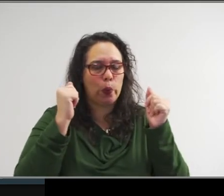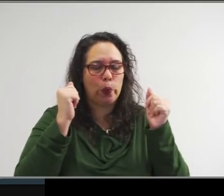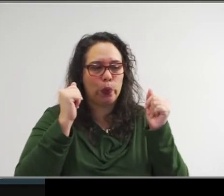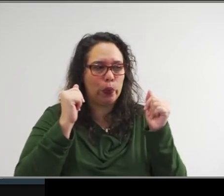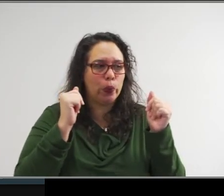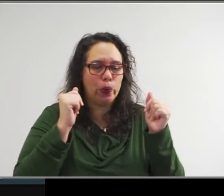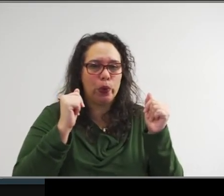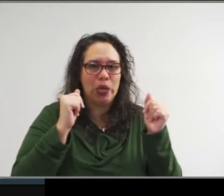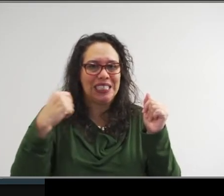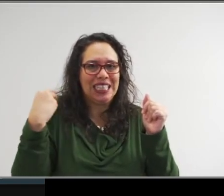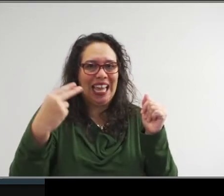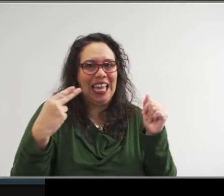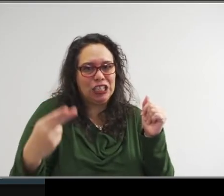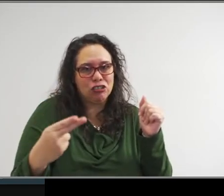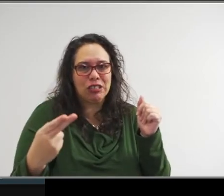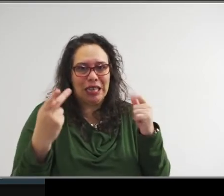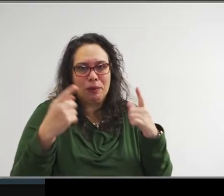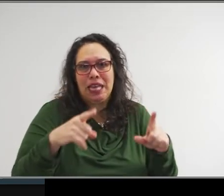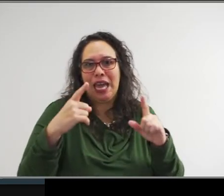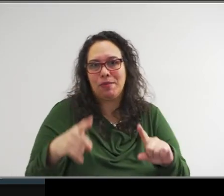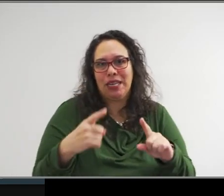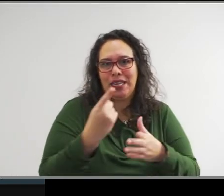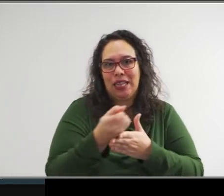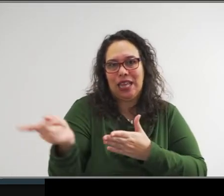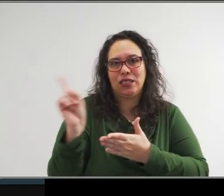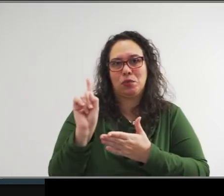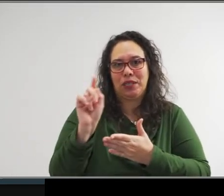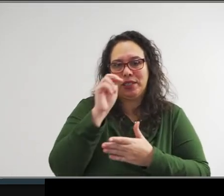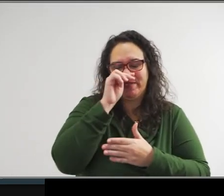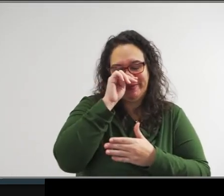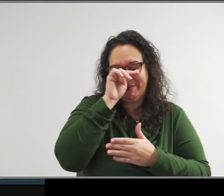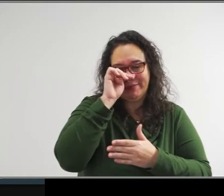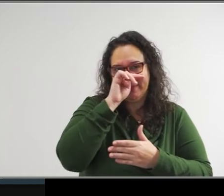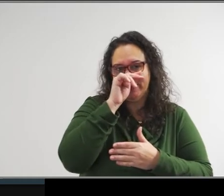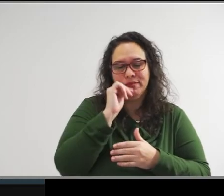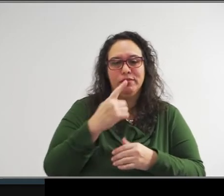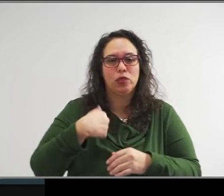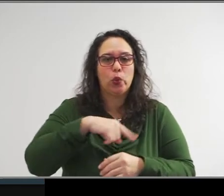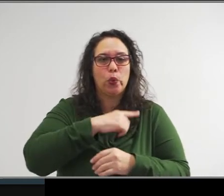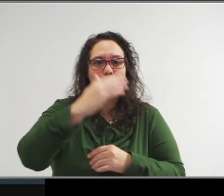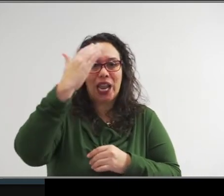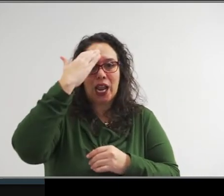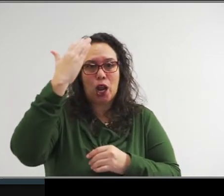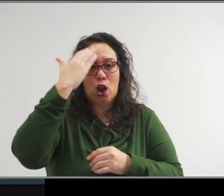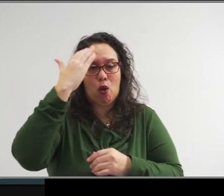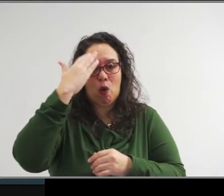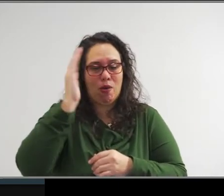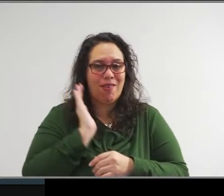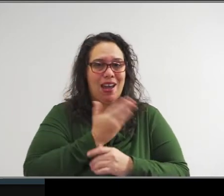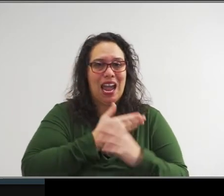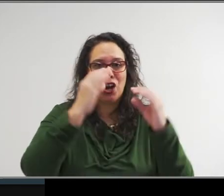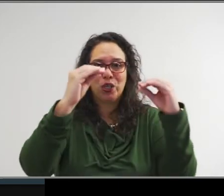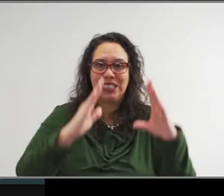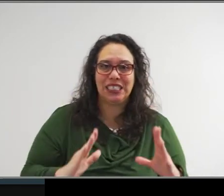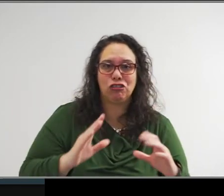to the history that was unfolding last week. We know that our teachers and staff are shepherding